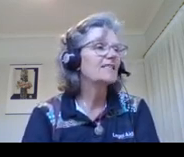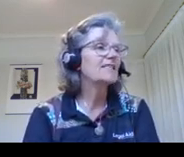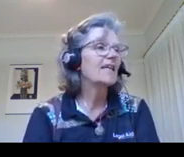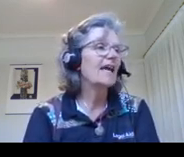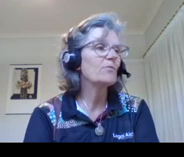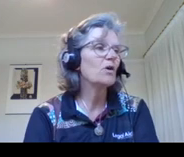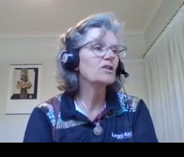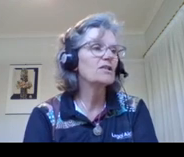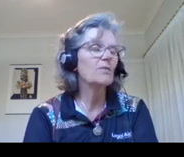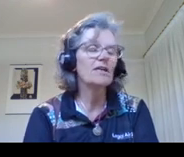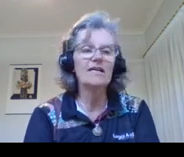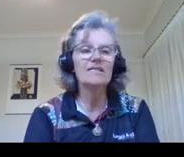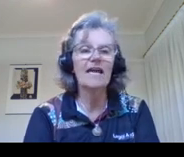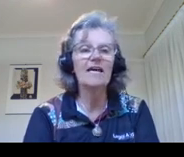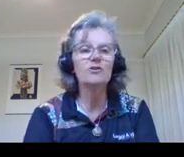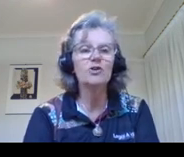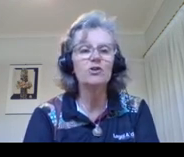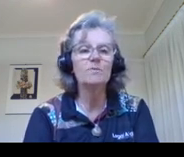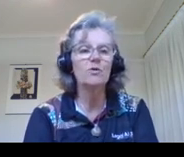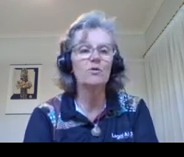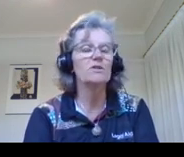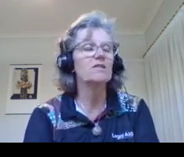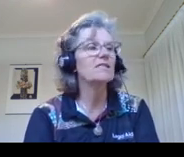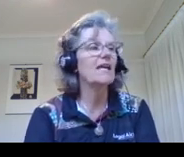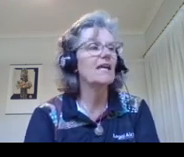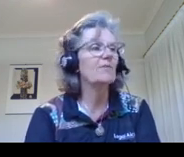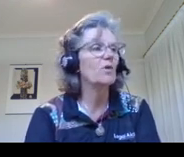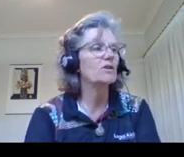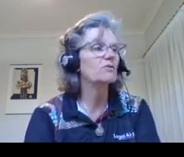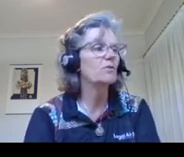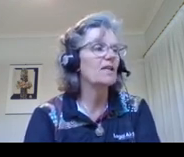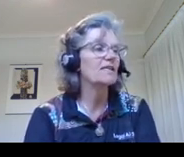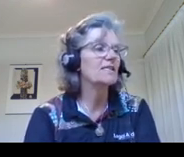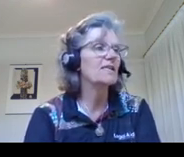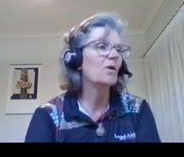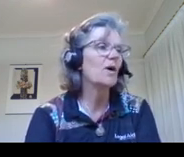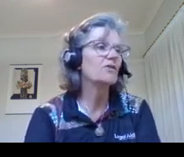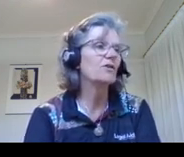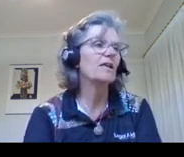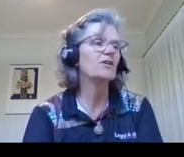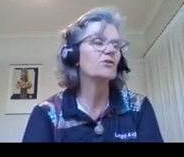scam watch someone asked how do you report to Scam Watch well there's the number 1300